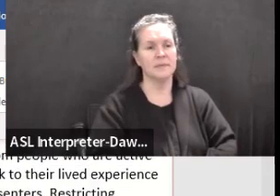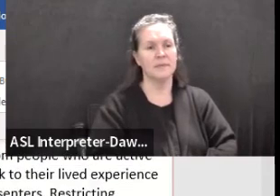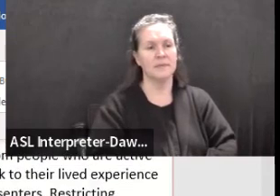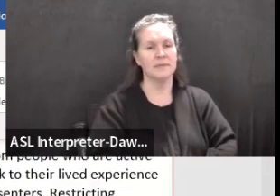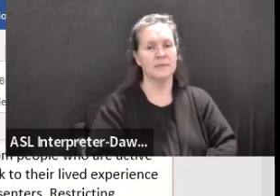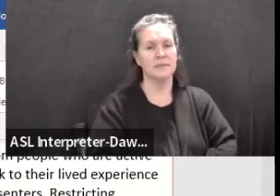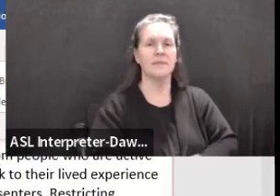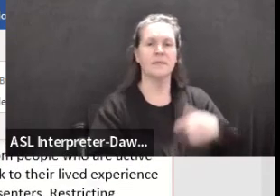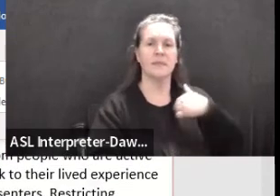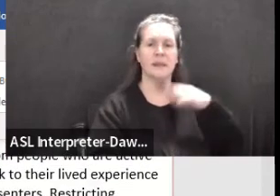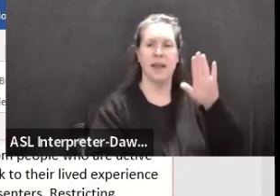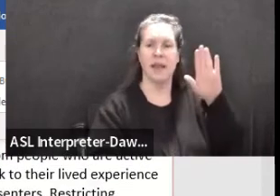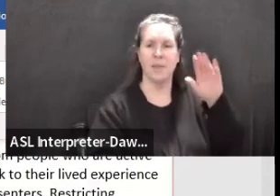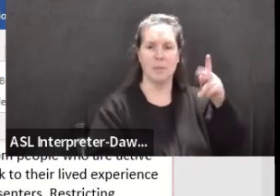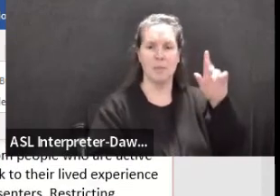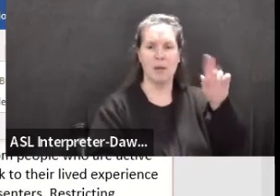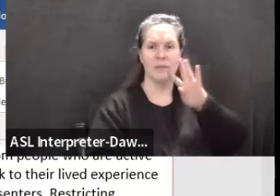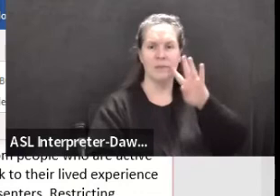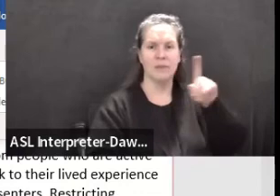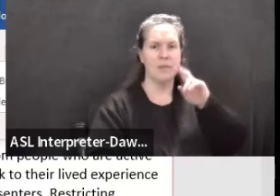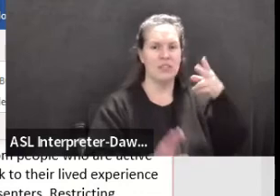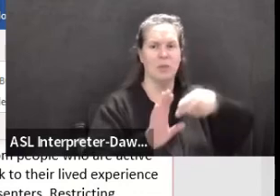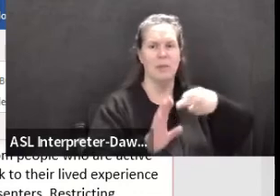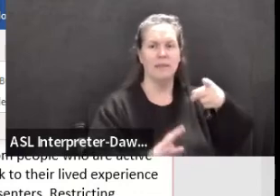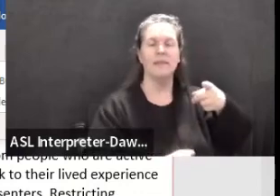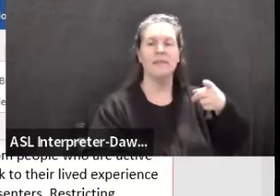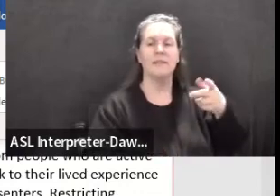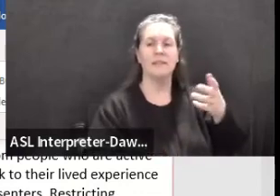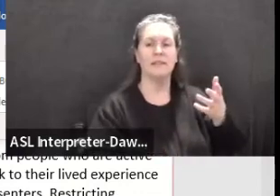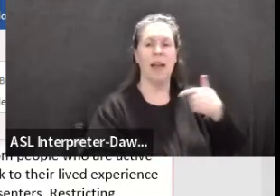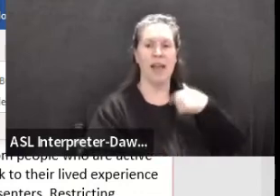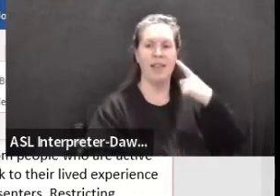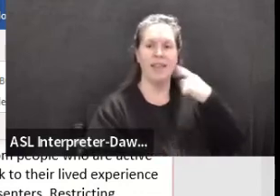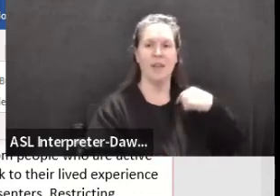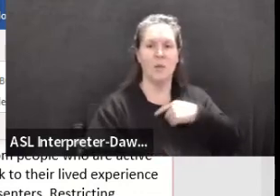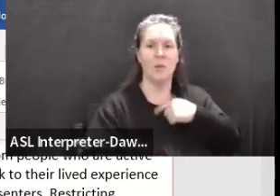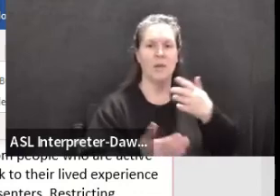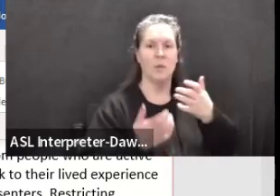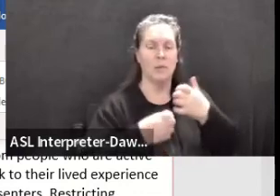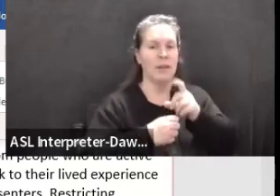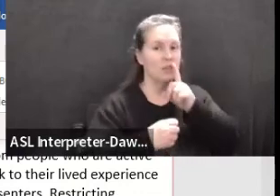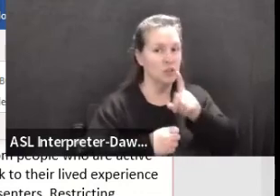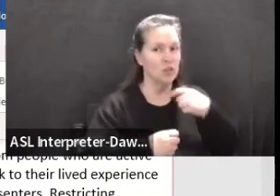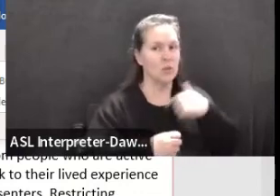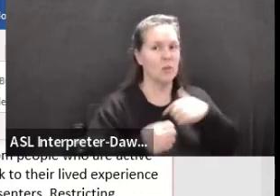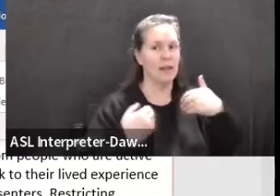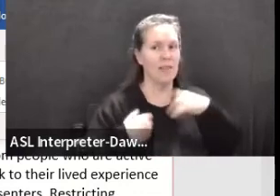[Paula] Yeah, I'm just gonna, I'm gonna jump in. I think we wanna make sure that we have quality training.